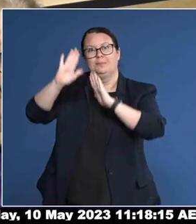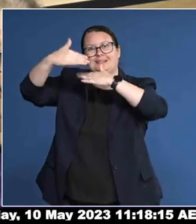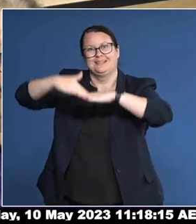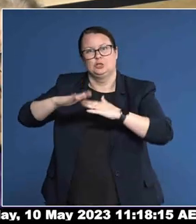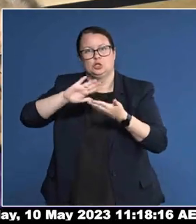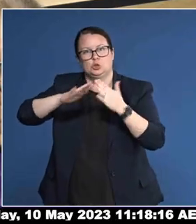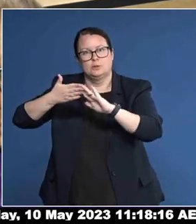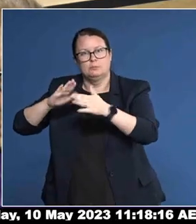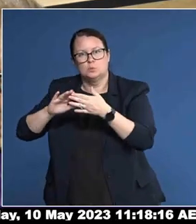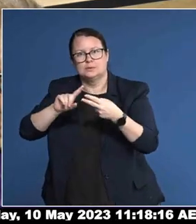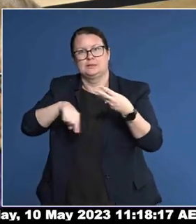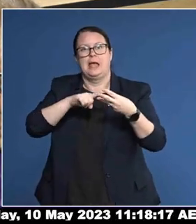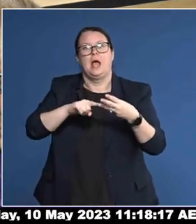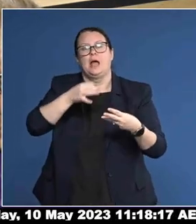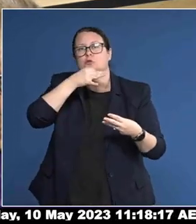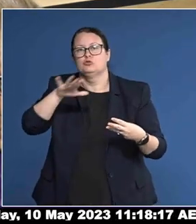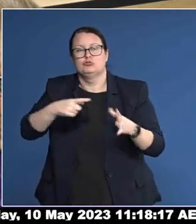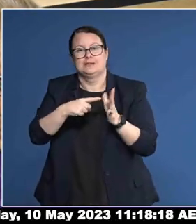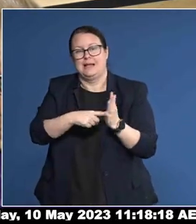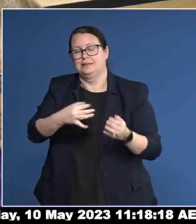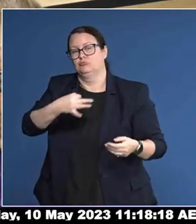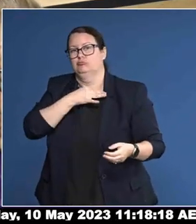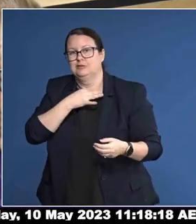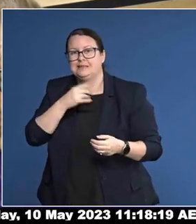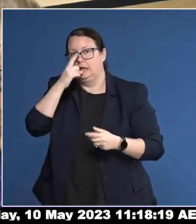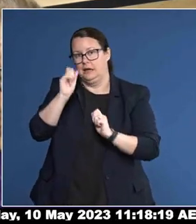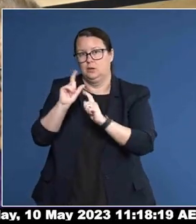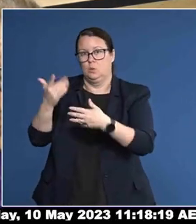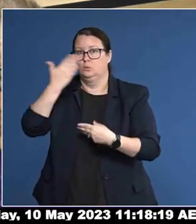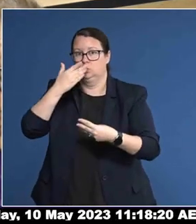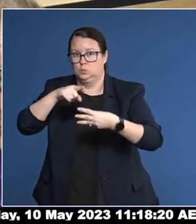That's correct. MS MAHONY: And at paragraph 53, you say: